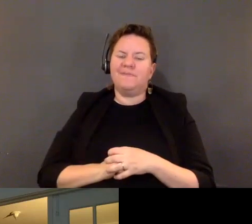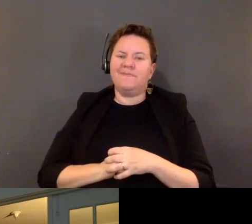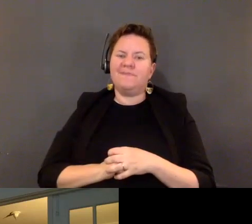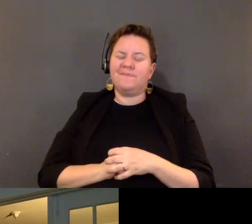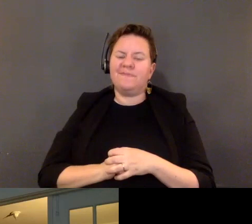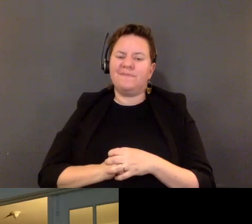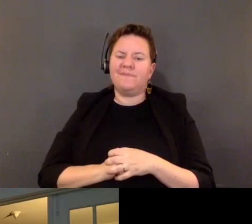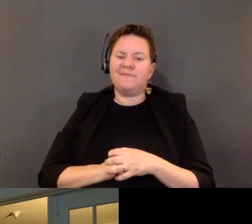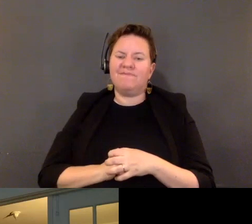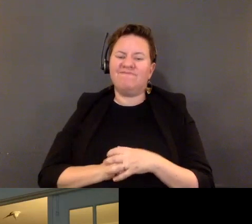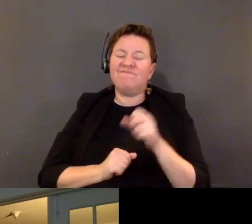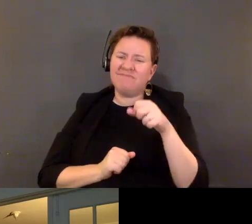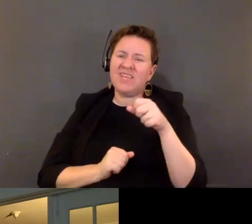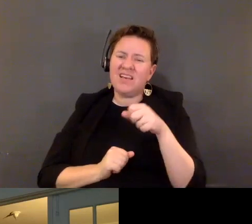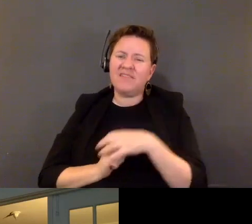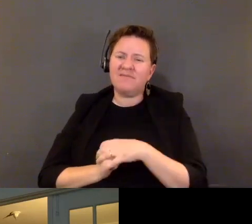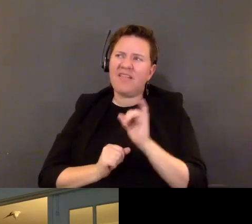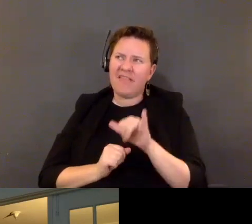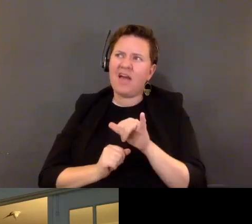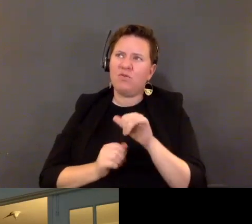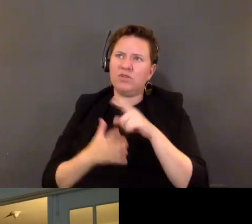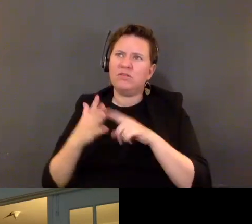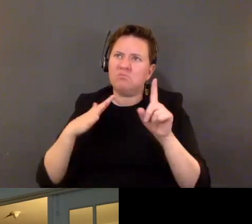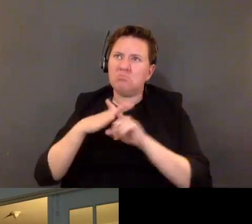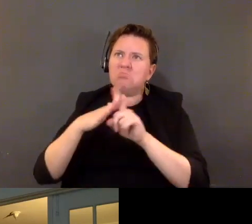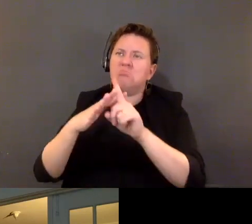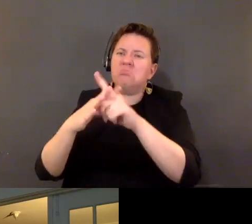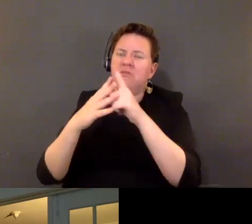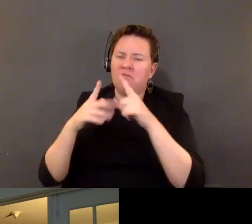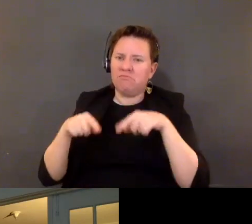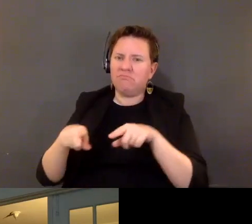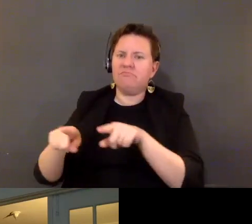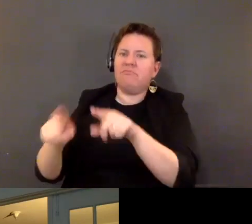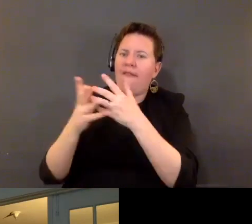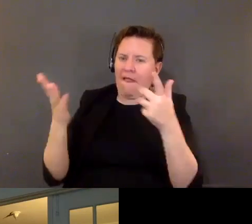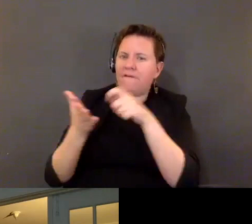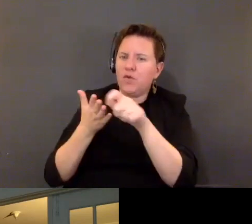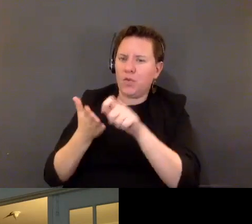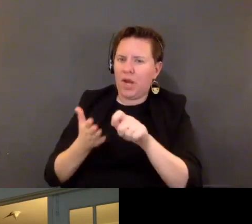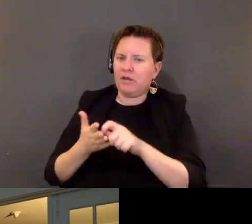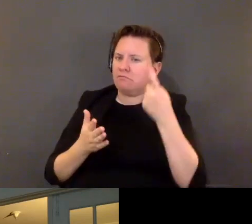yeah that was going on through a lot of the writing and that's why i want to write some more